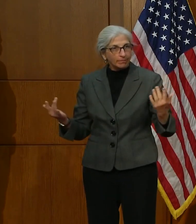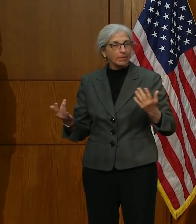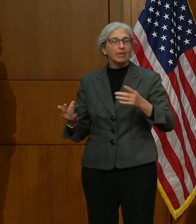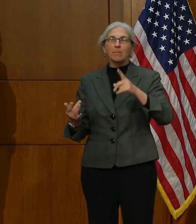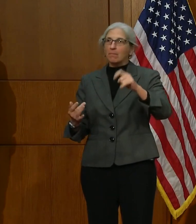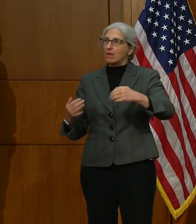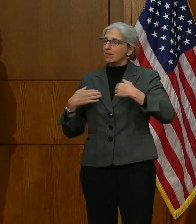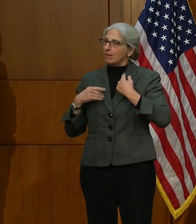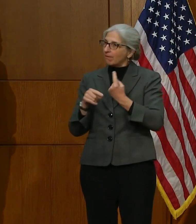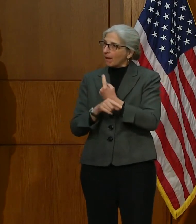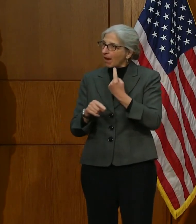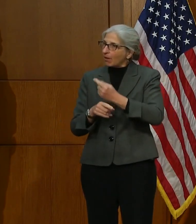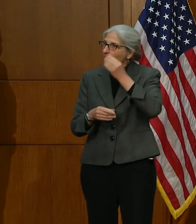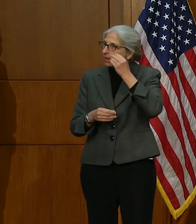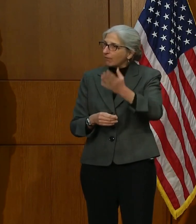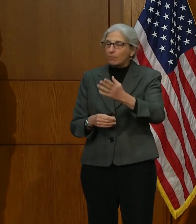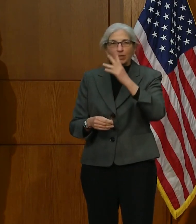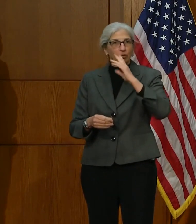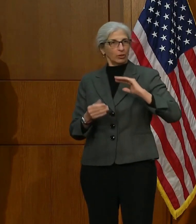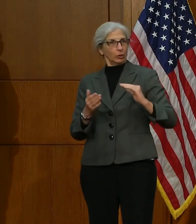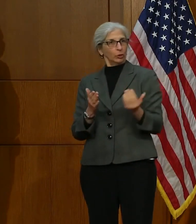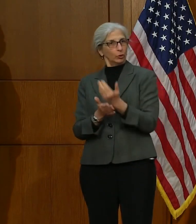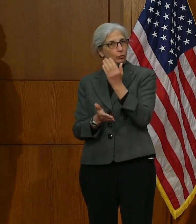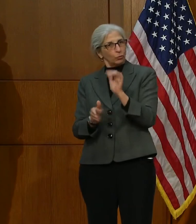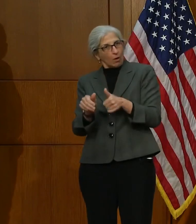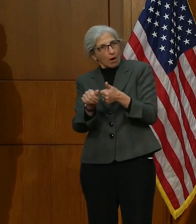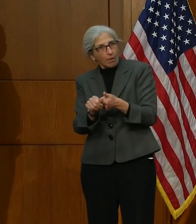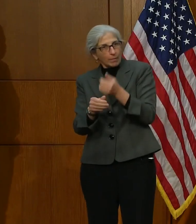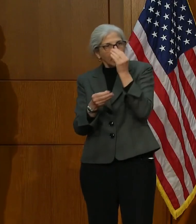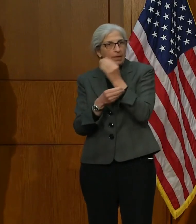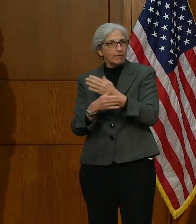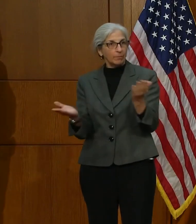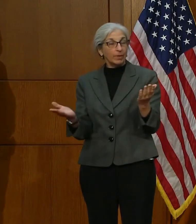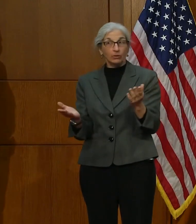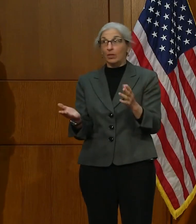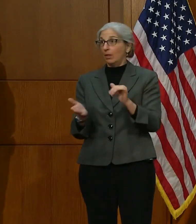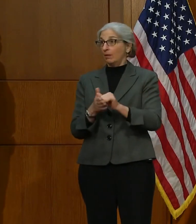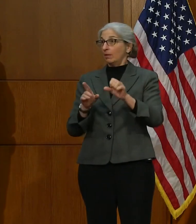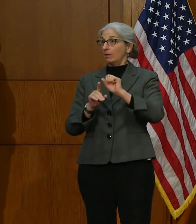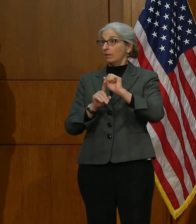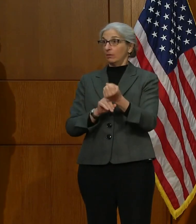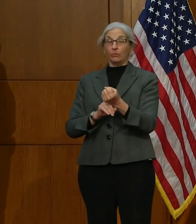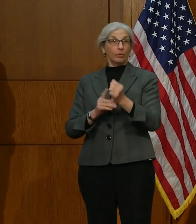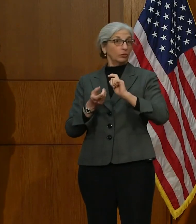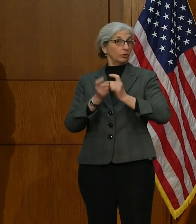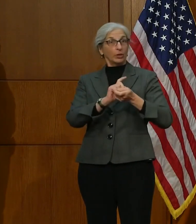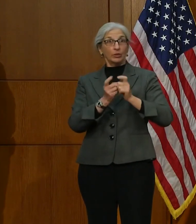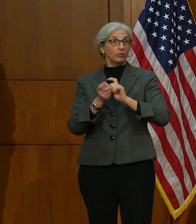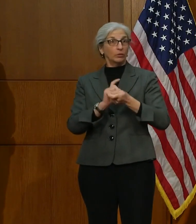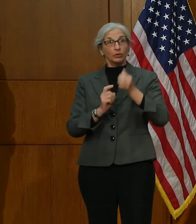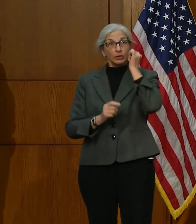PEOPLE ACROSS VIRGINIA AND ACROSS THIS COUNTRY ACCURATE AND UPDATED INFORMATION, AND AS